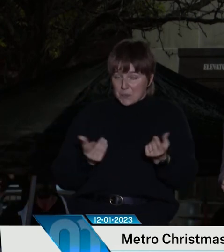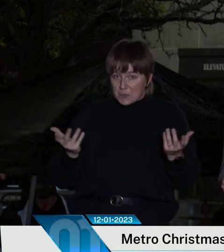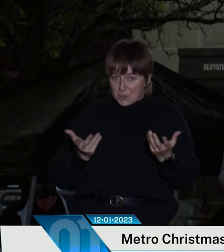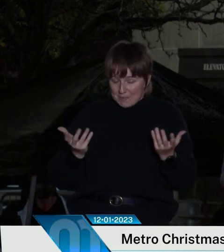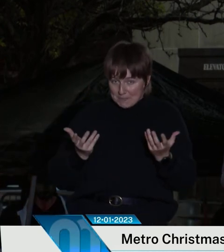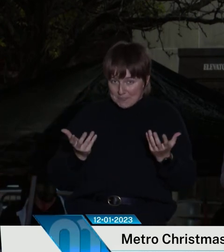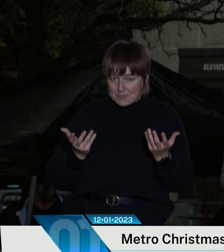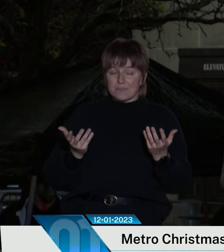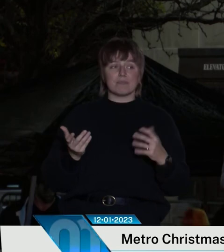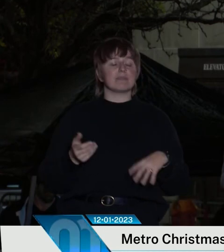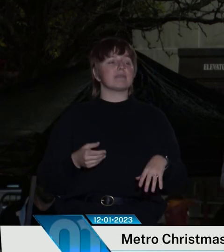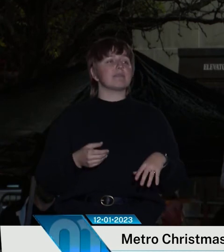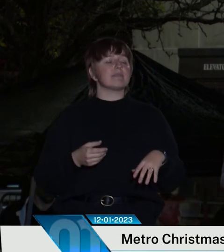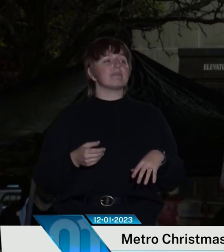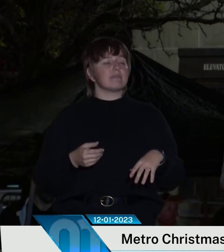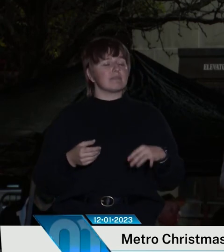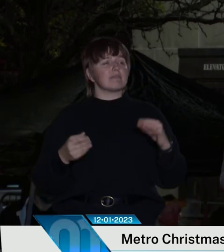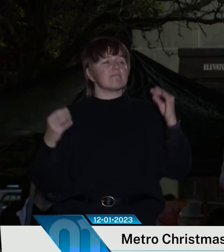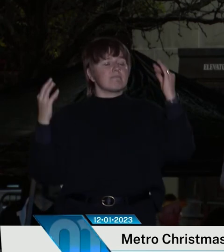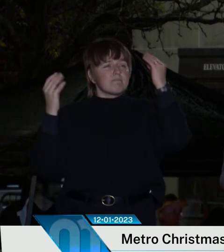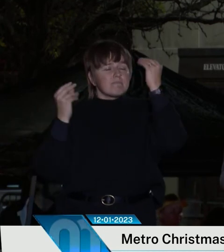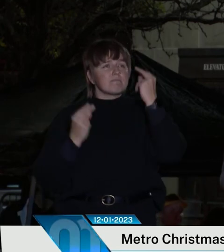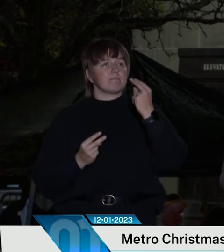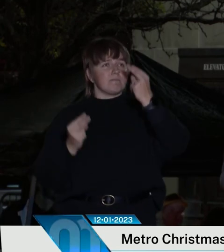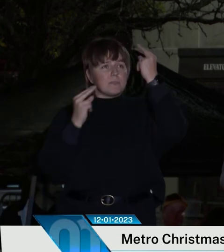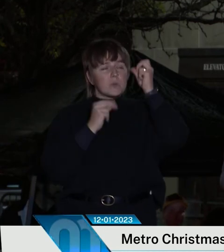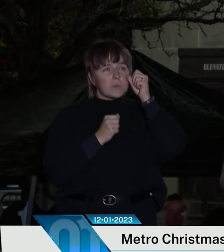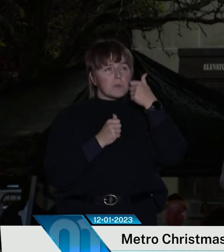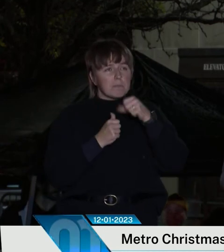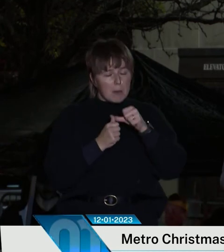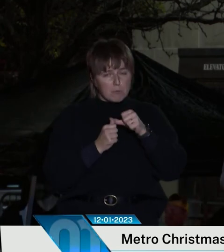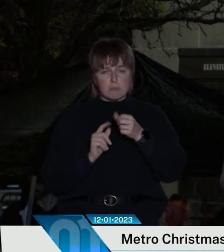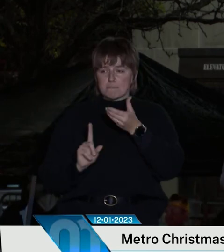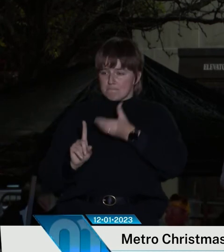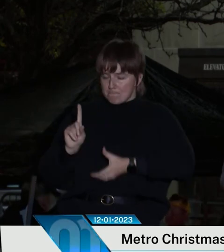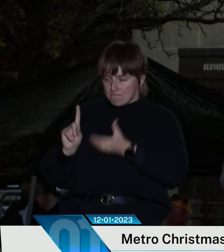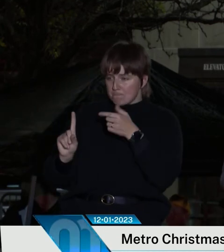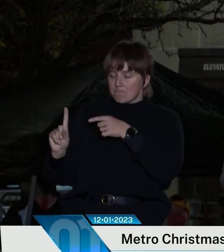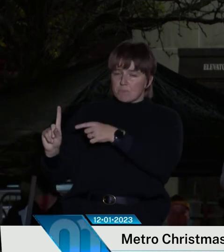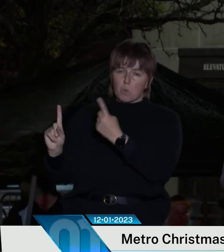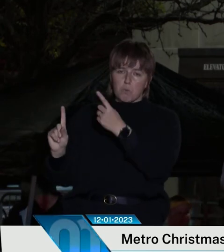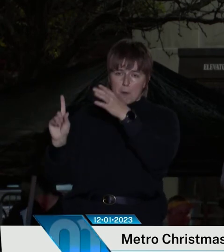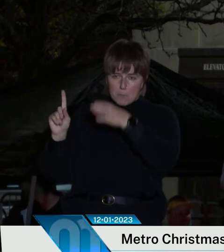WOULD LIKE TO TAKE A MOMENT TO